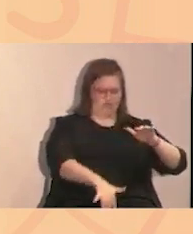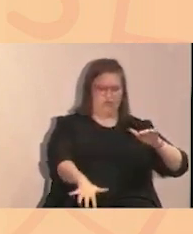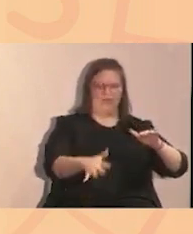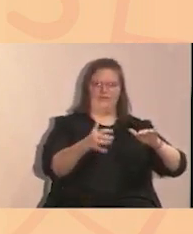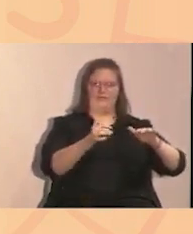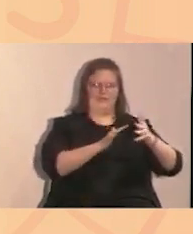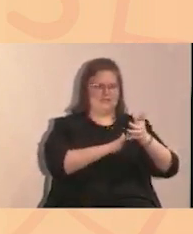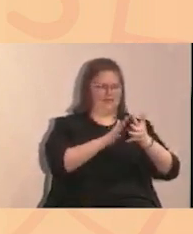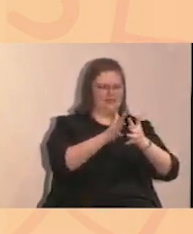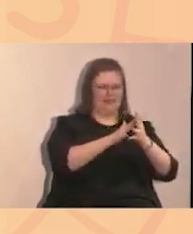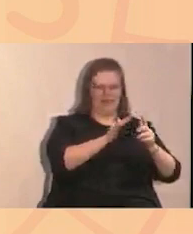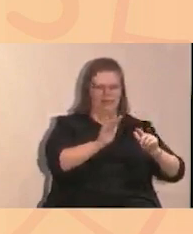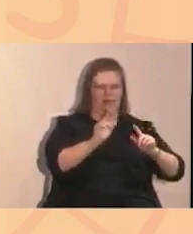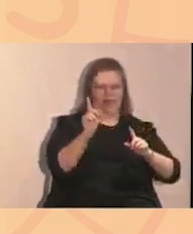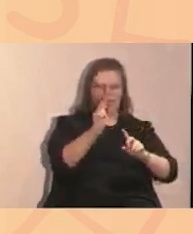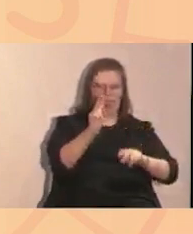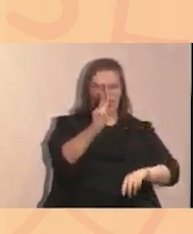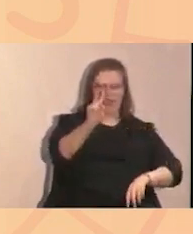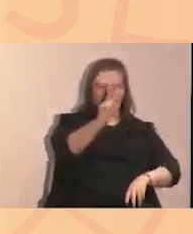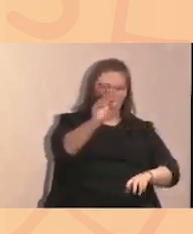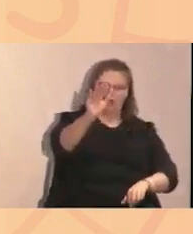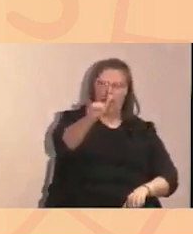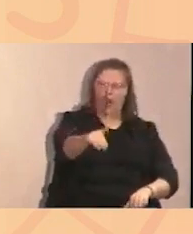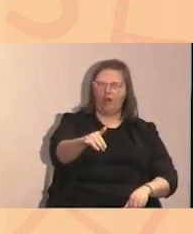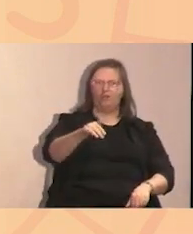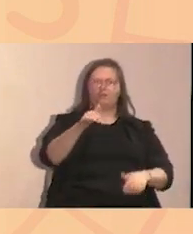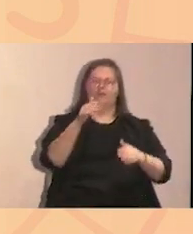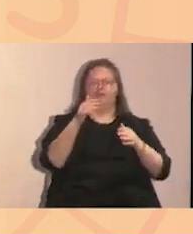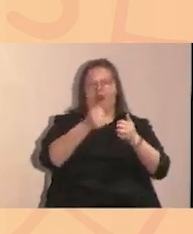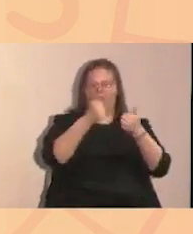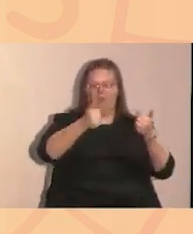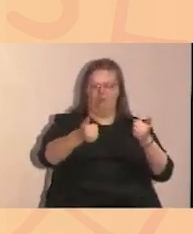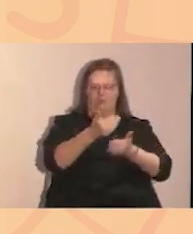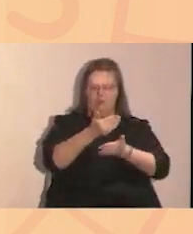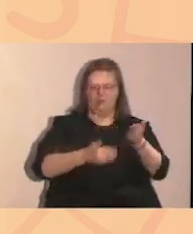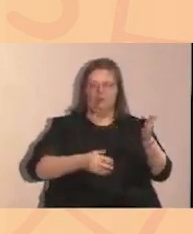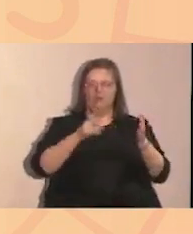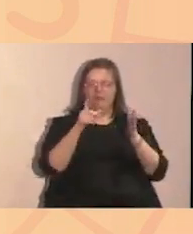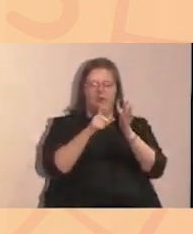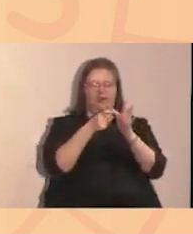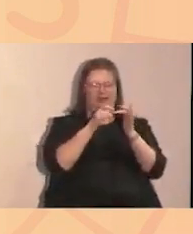It's a much longer and elaborate story than this. But for Desmond, he was really interested in seeing his